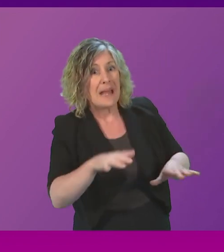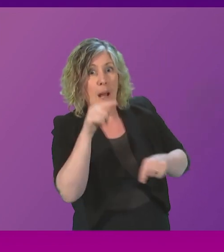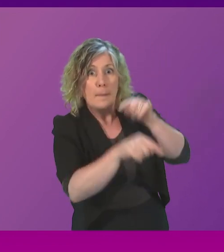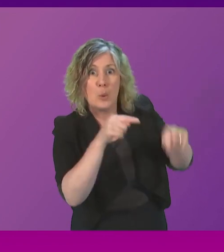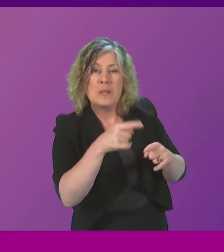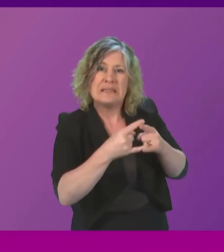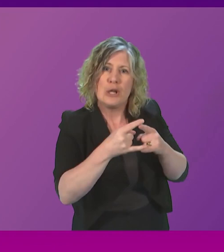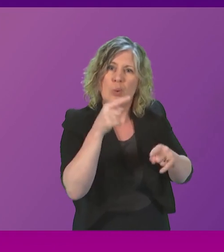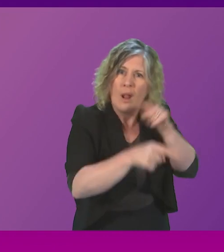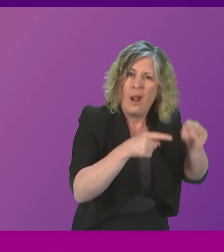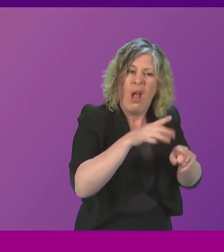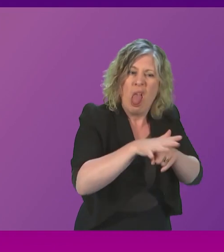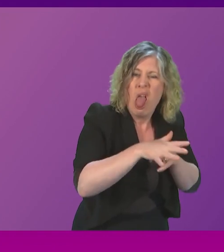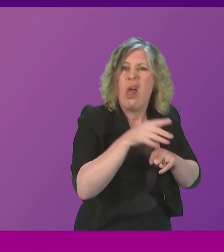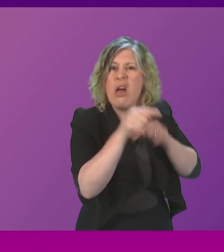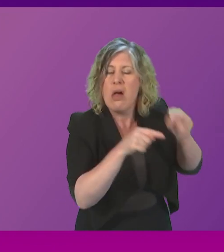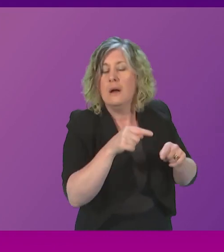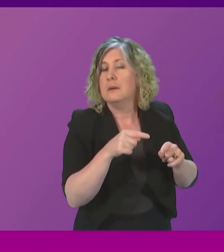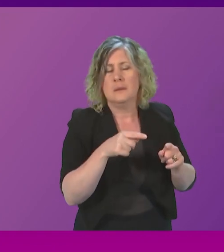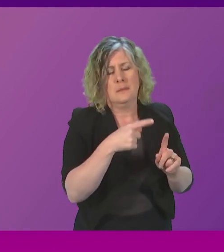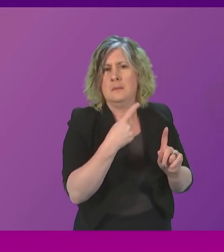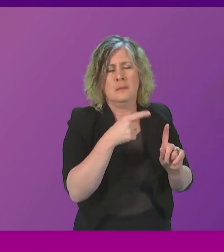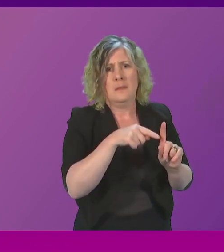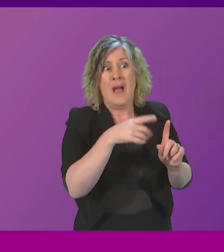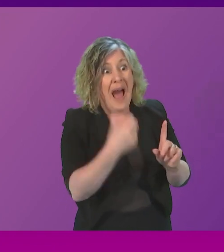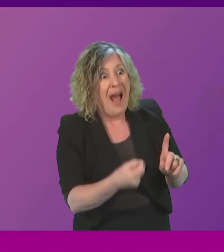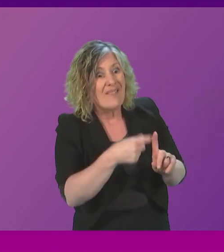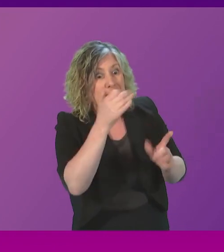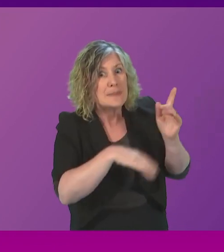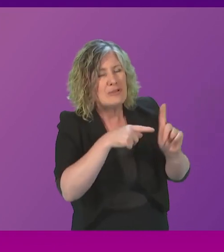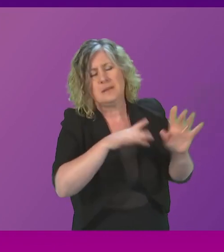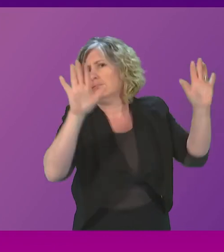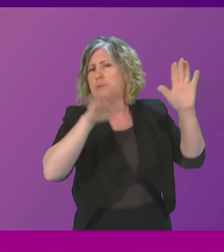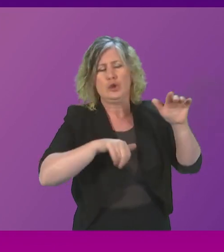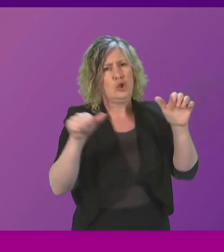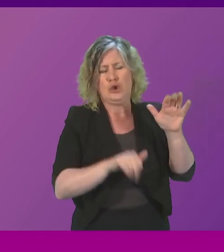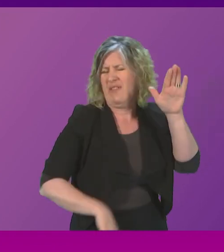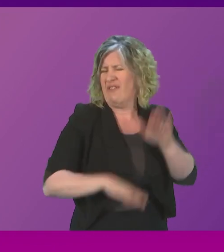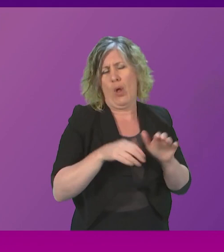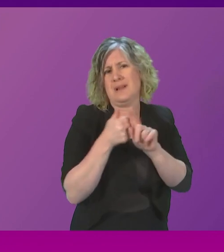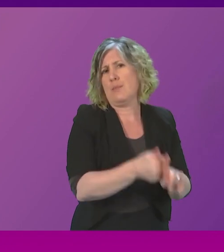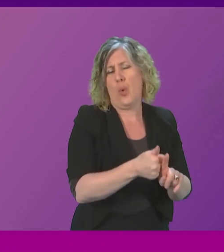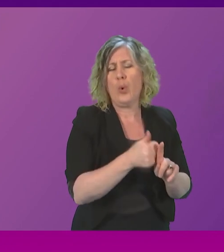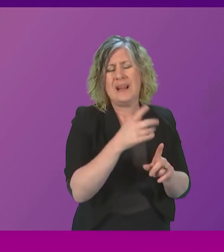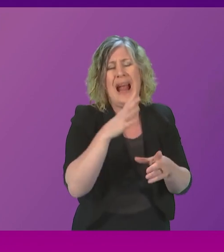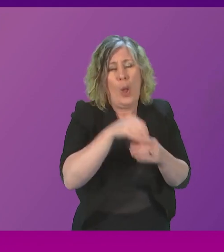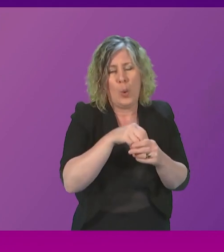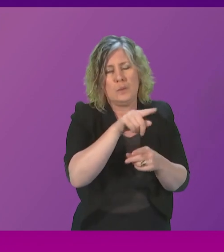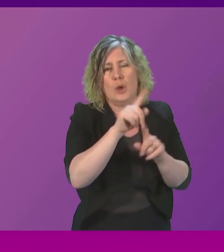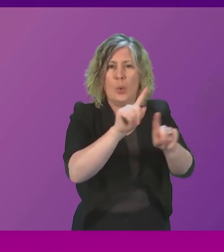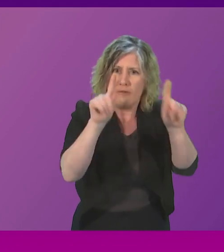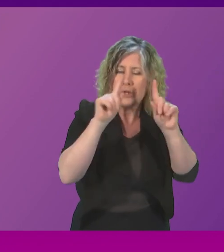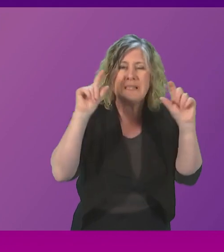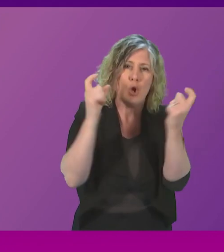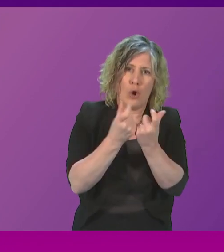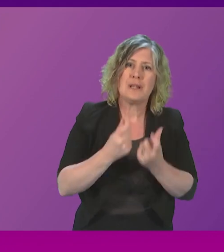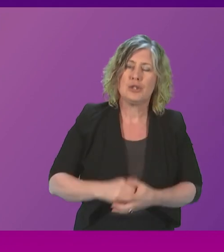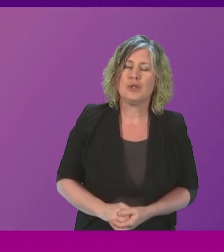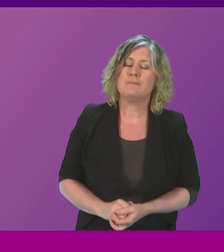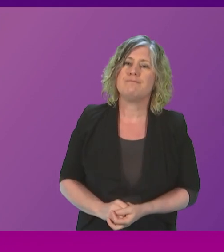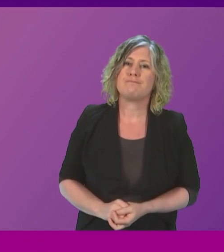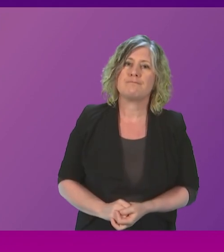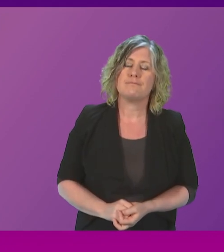harassment or sexual abuse must be fully supported, particularly by our universities and colleges.